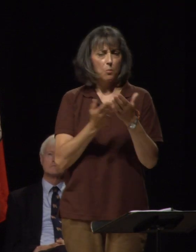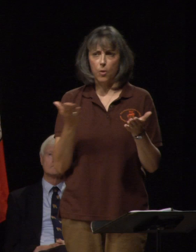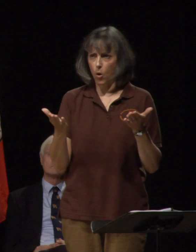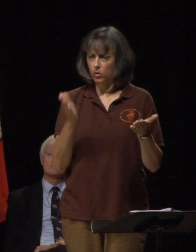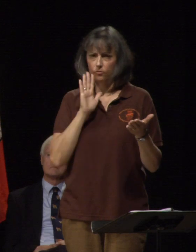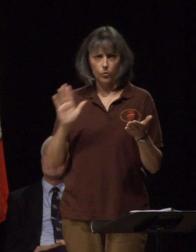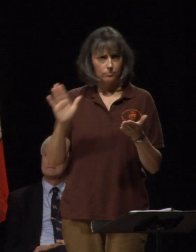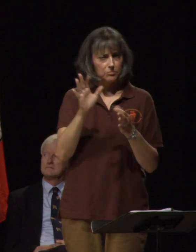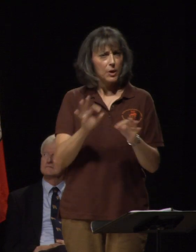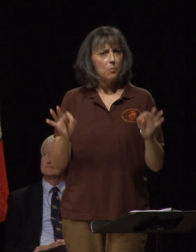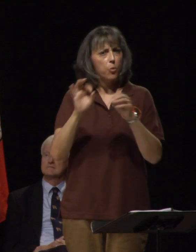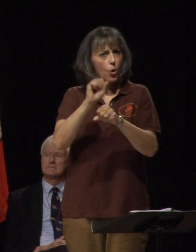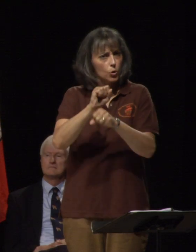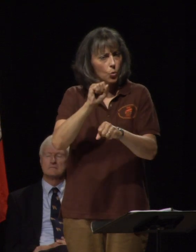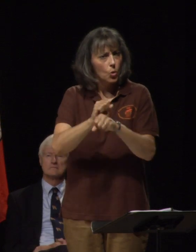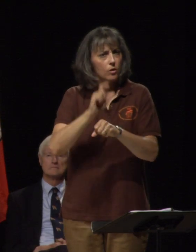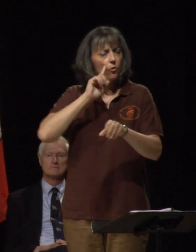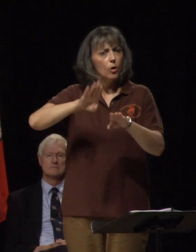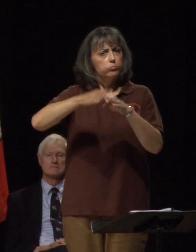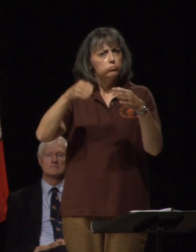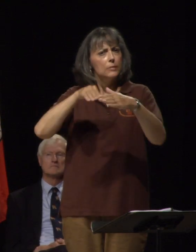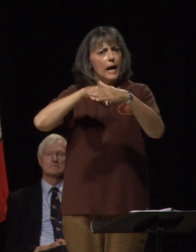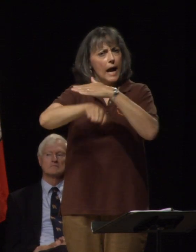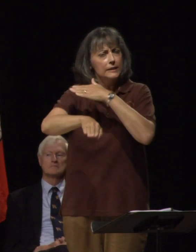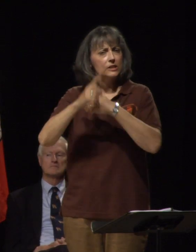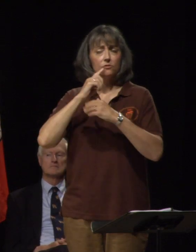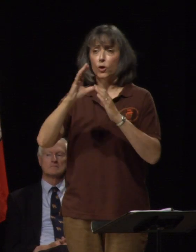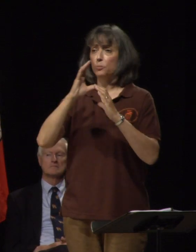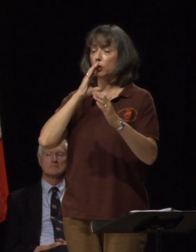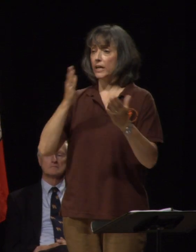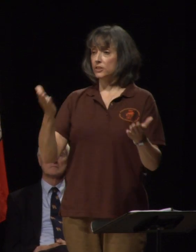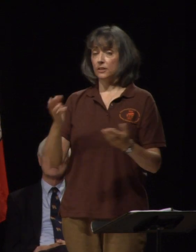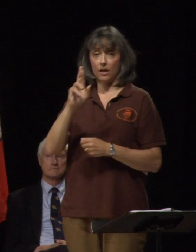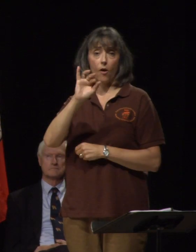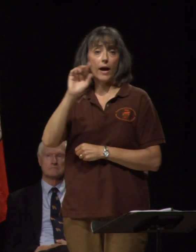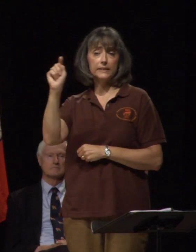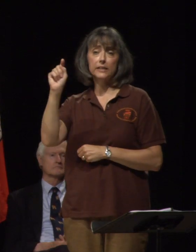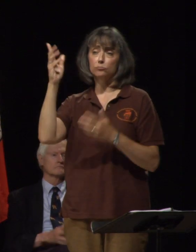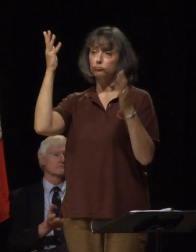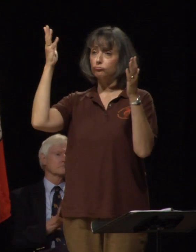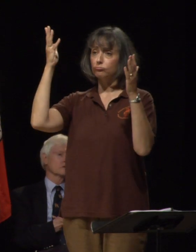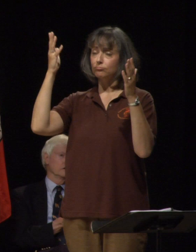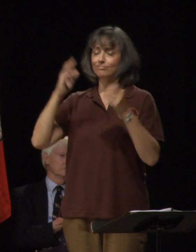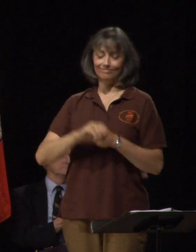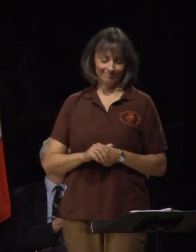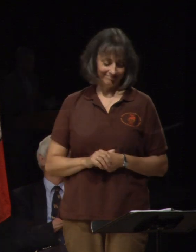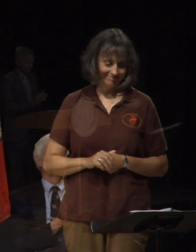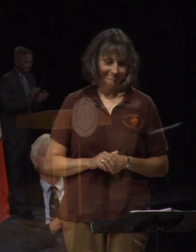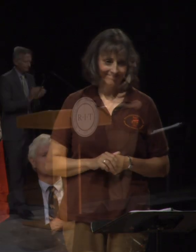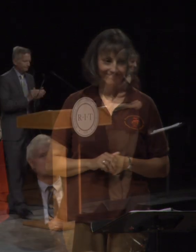IMPORTANT WORK IN FACILITATING ACCESS TO COMMUNICATION HERE AT RIT, LET'S GIVE THEM A ROUND OF APPLAUSE, TOO.